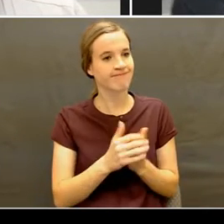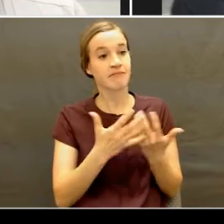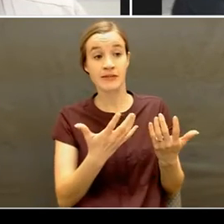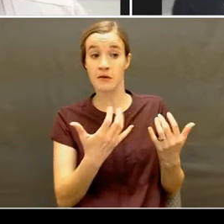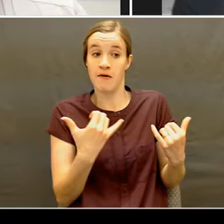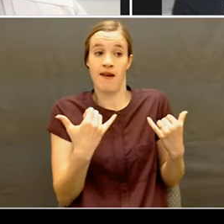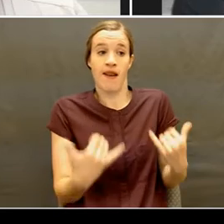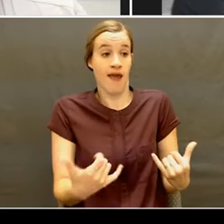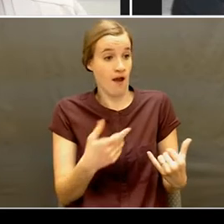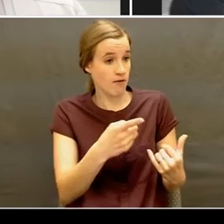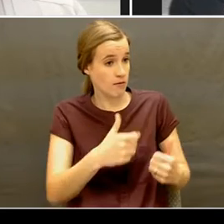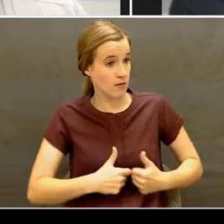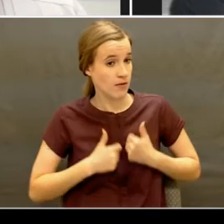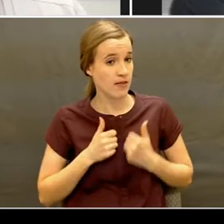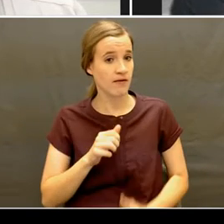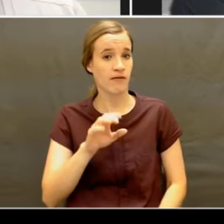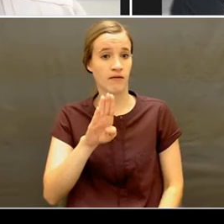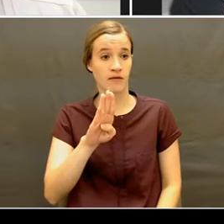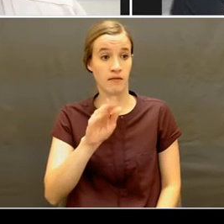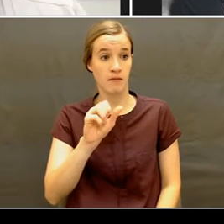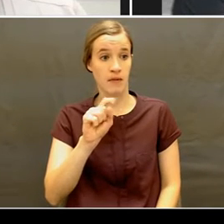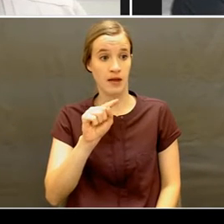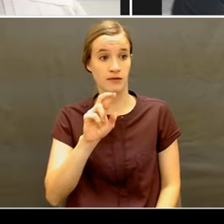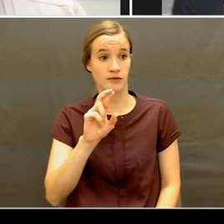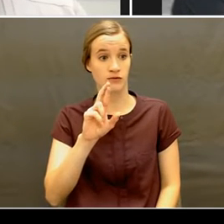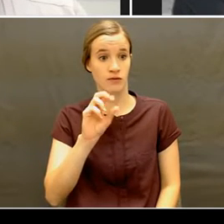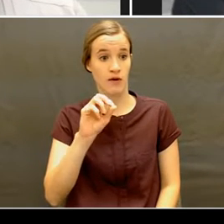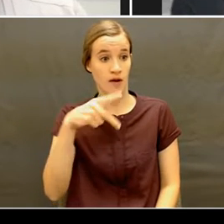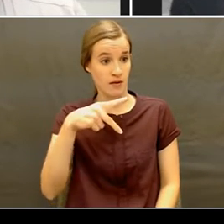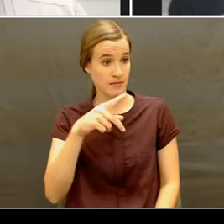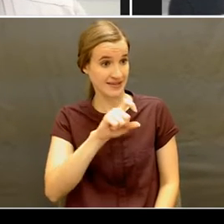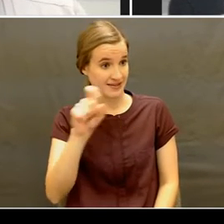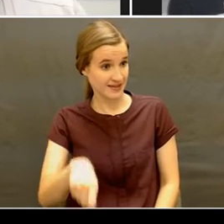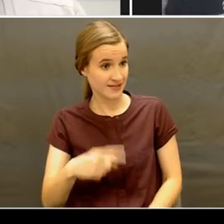circumstances. Right now you're currently living in Bastrop, Texas?